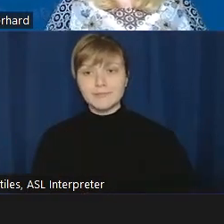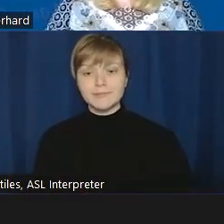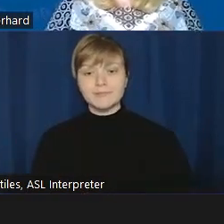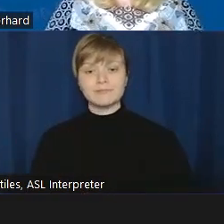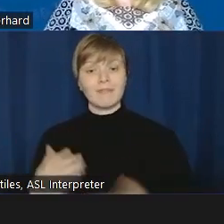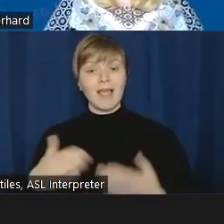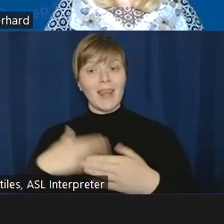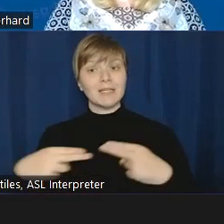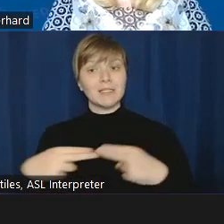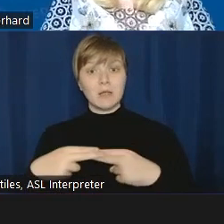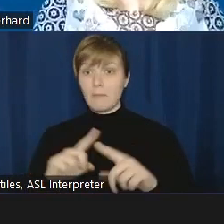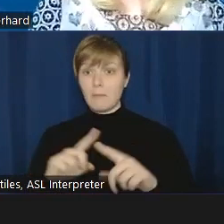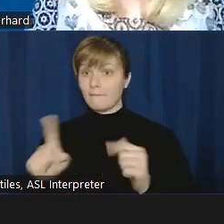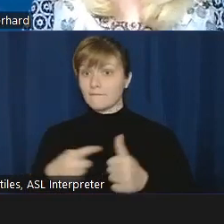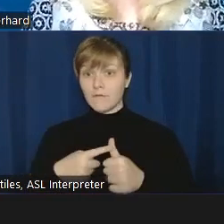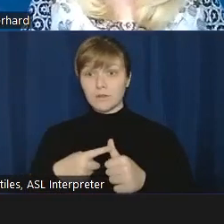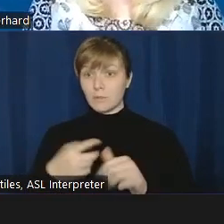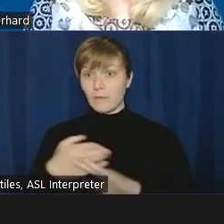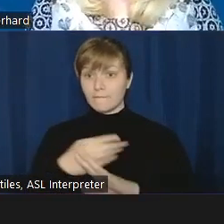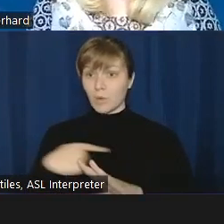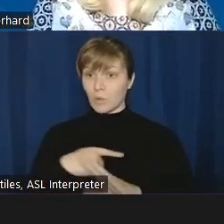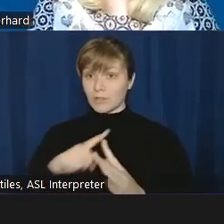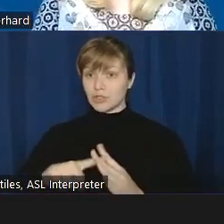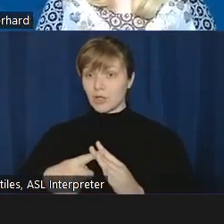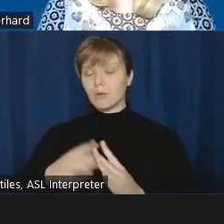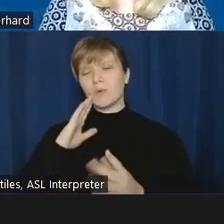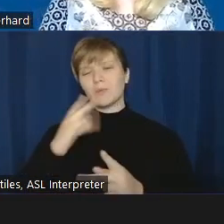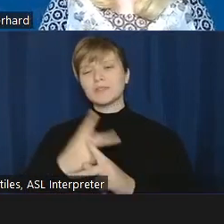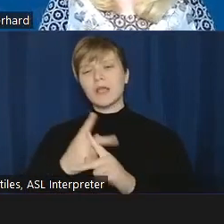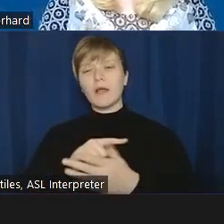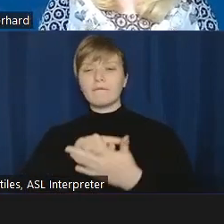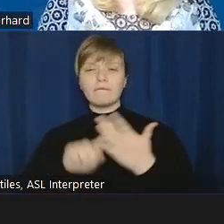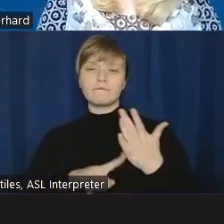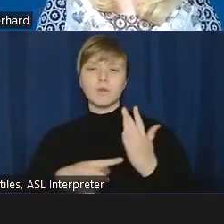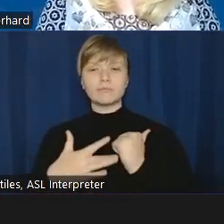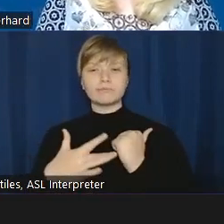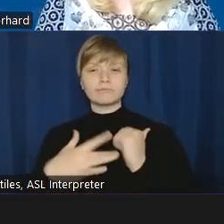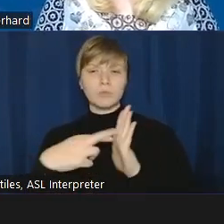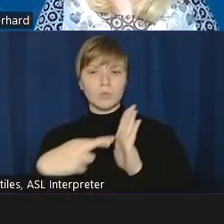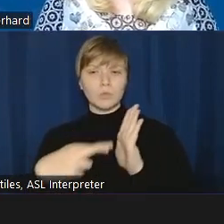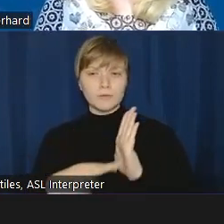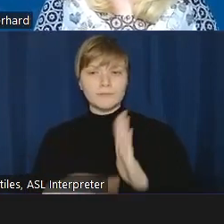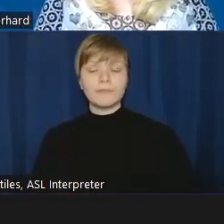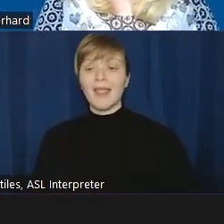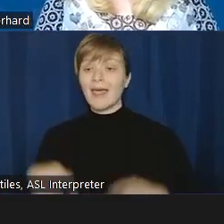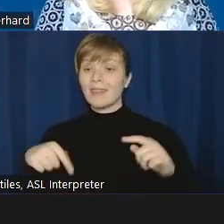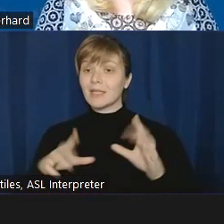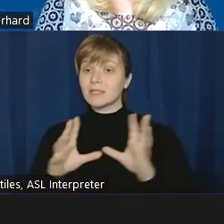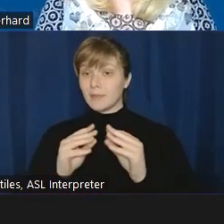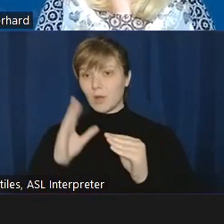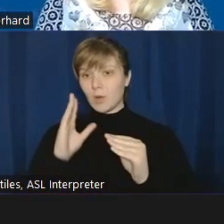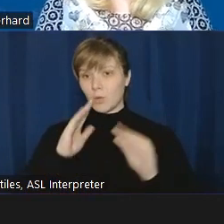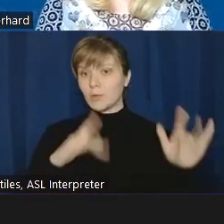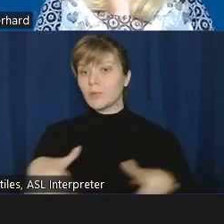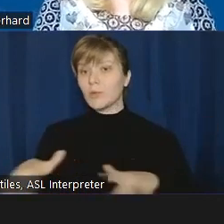Before we jump in, let's take care of a few housekeeping items. This meeting is being recorded. By staying to participate,